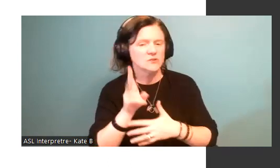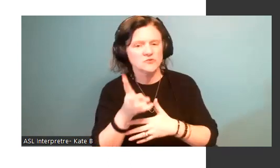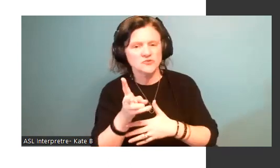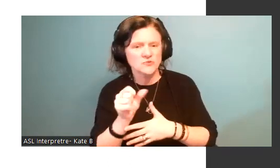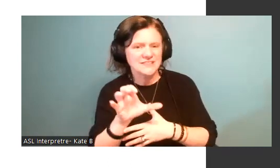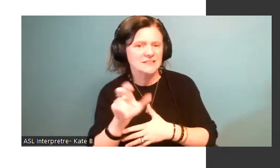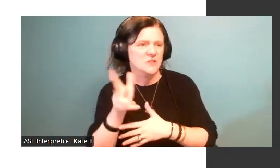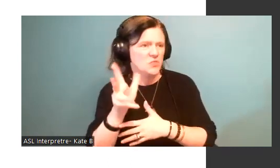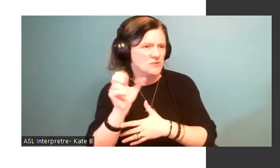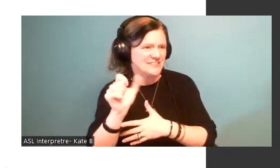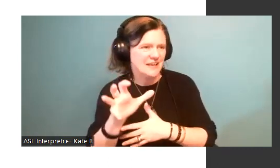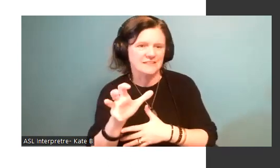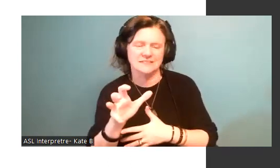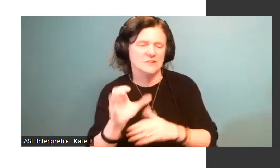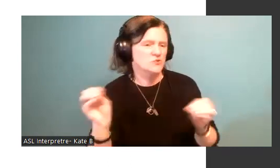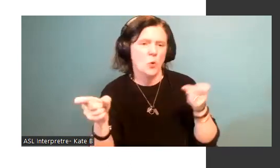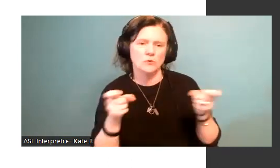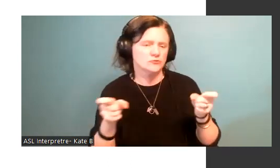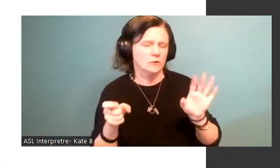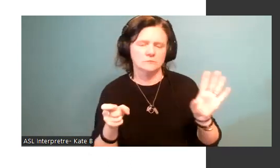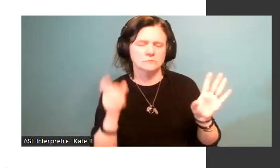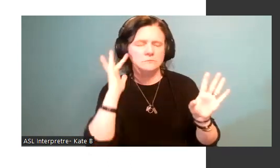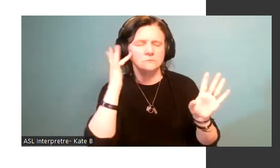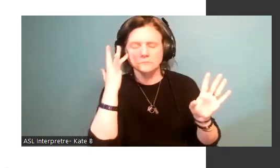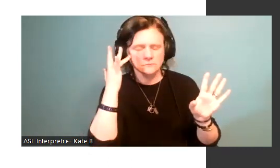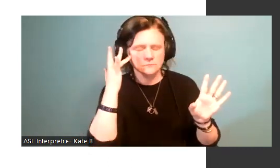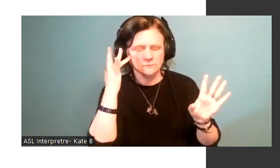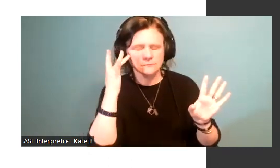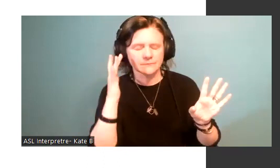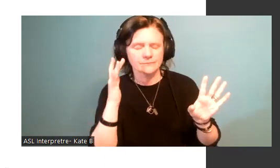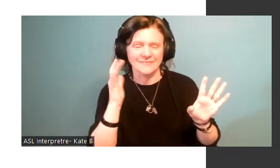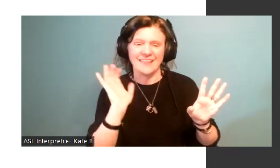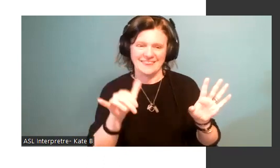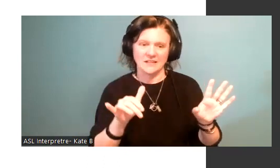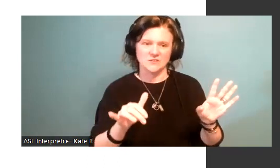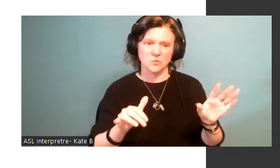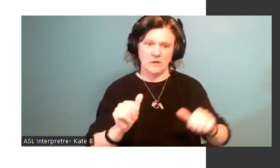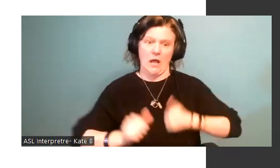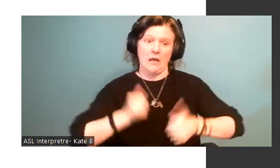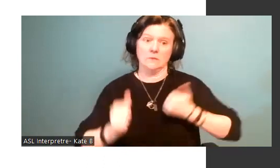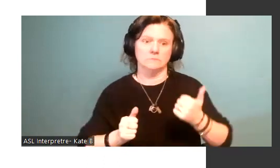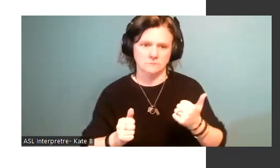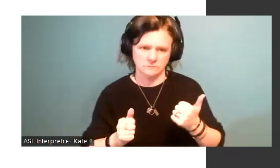Otherwise, if it is just a general notification, don't use is over. Imagine if your screen